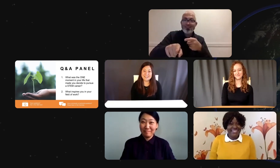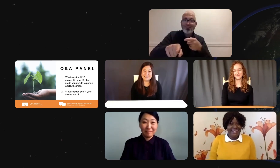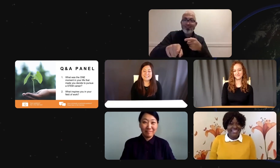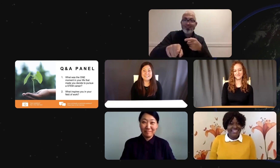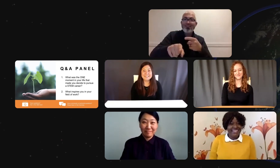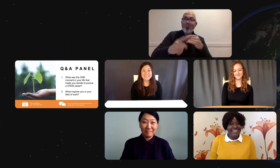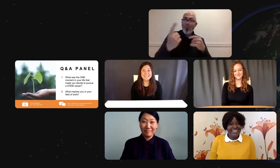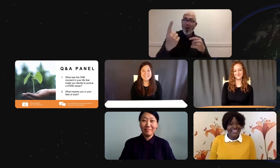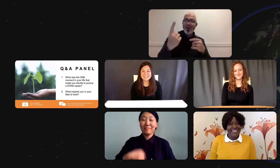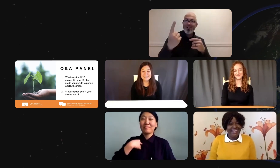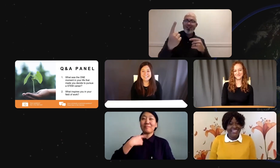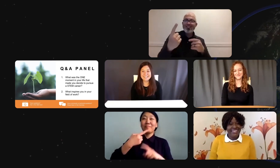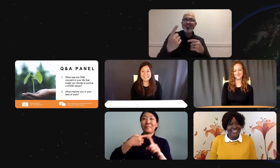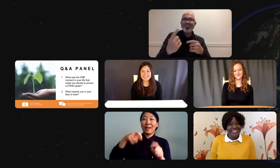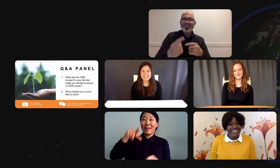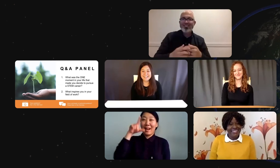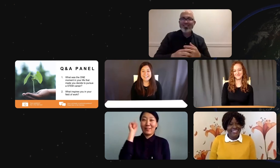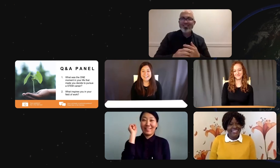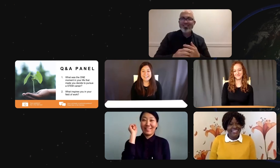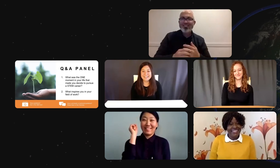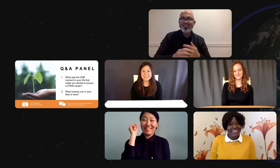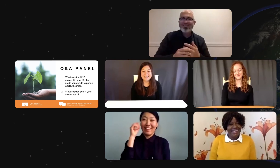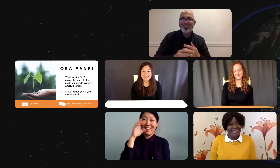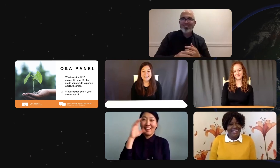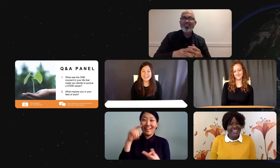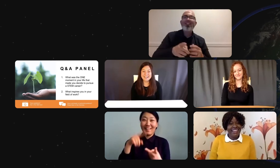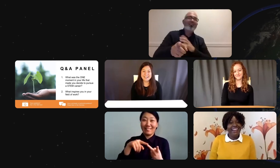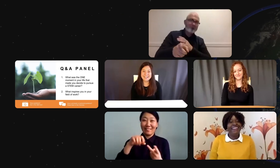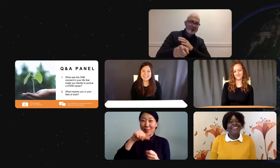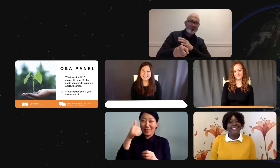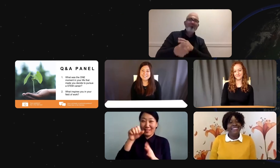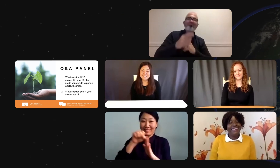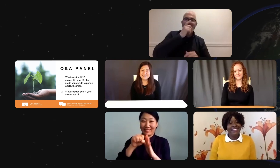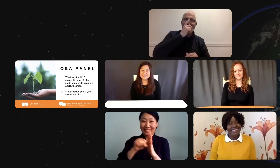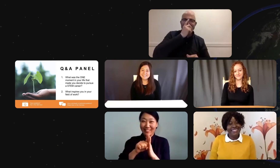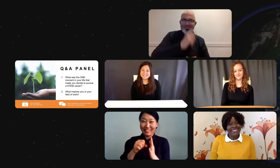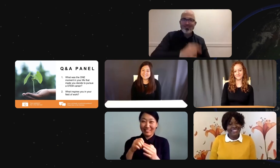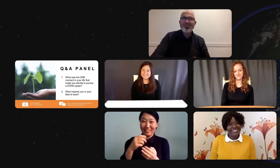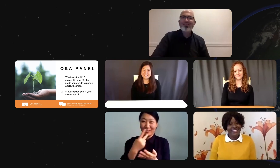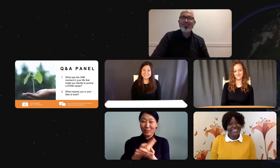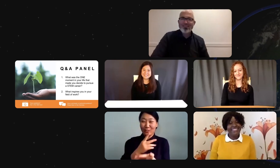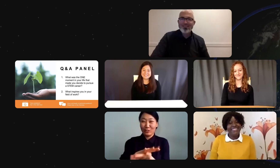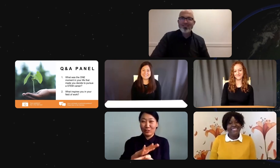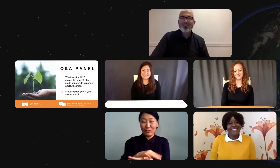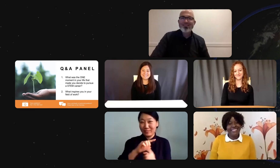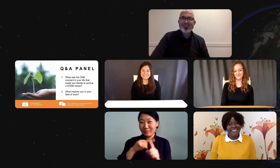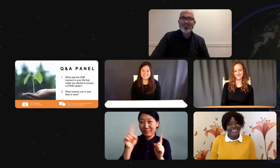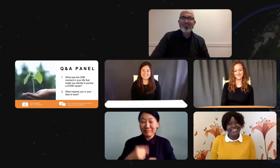Myself included. No, Gallaudet. Graduate school there.